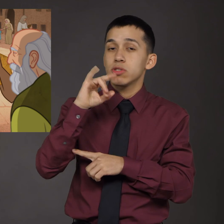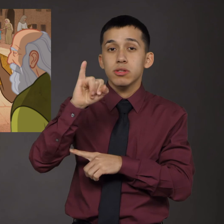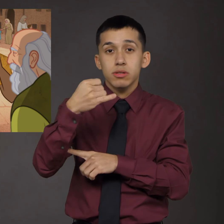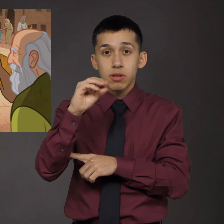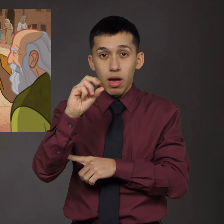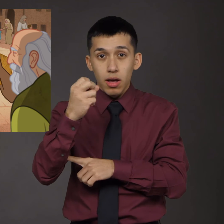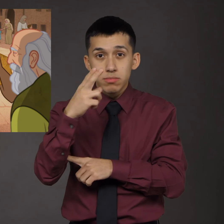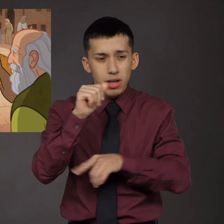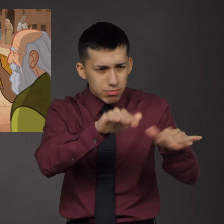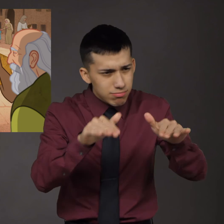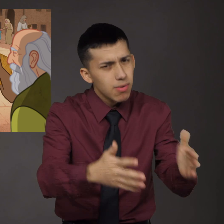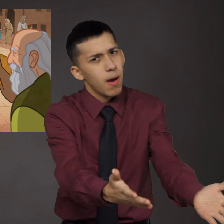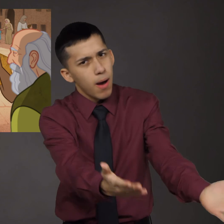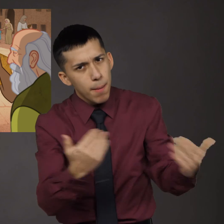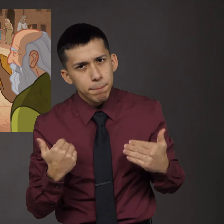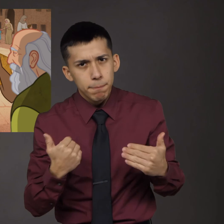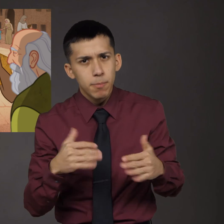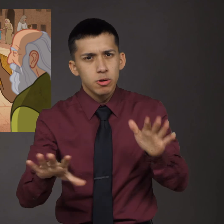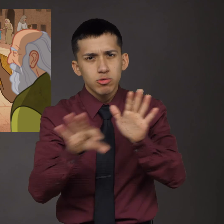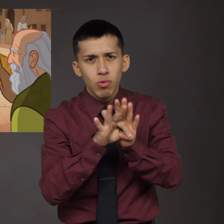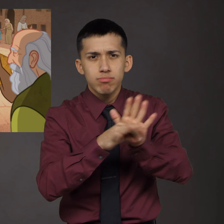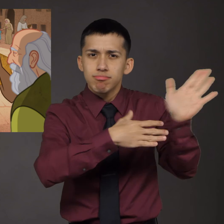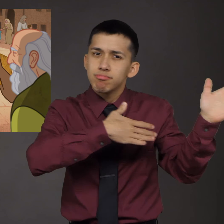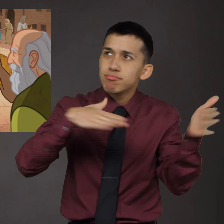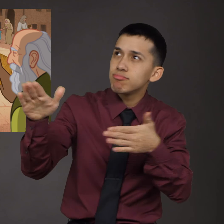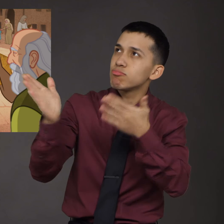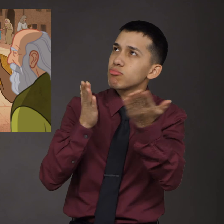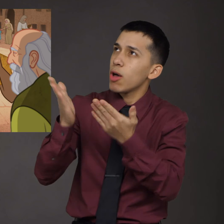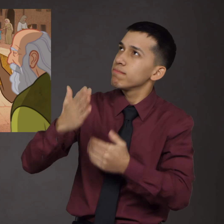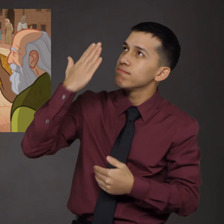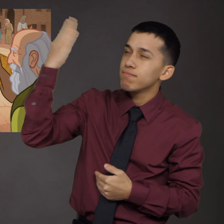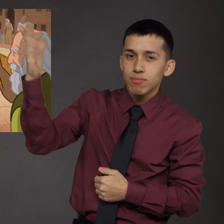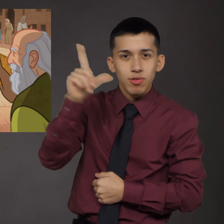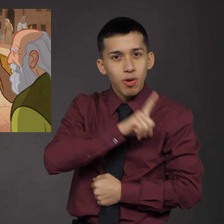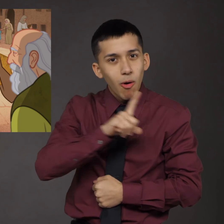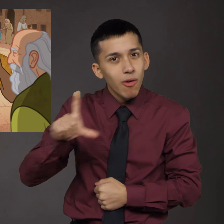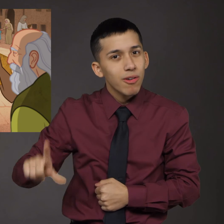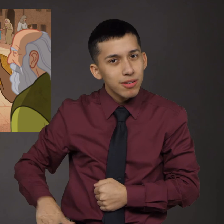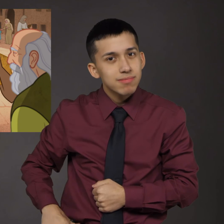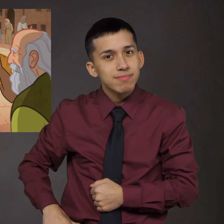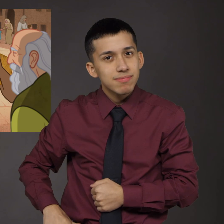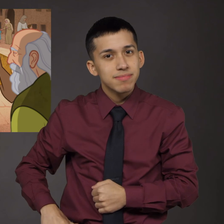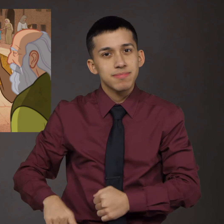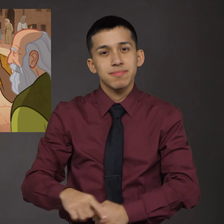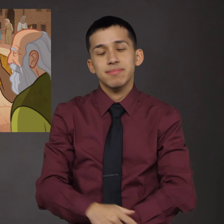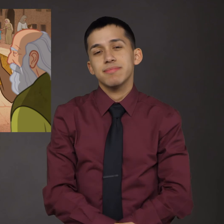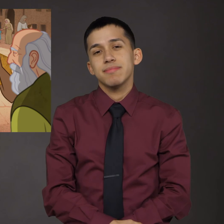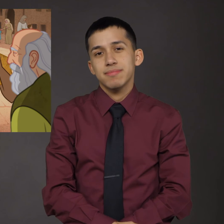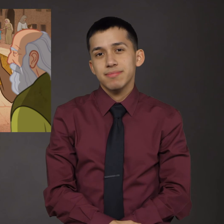He asked the Israelites to choose to serve the Lord.